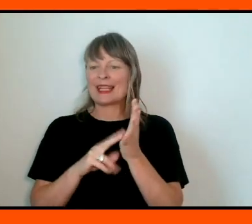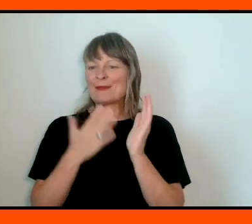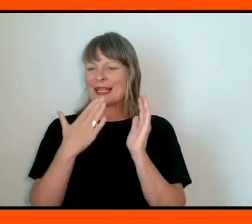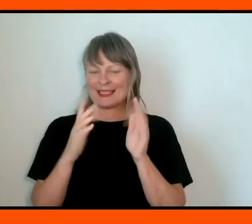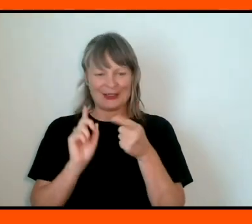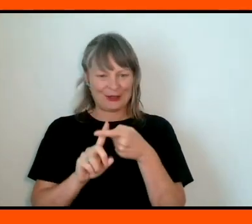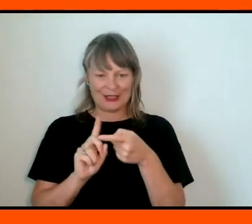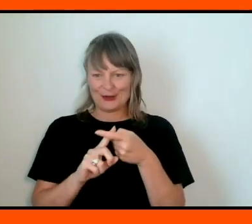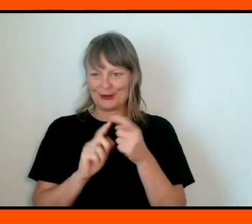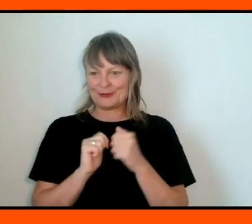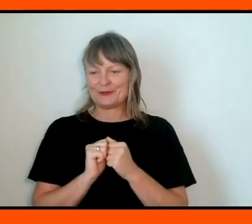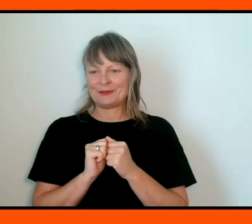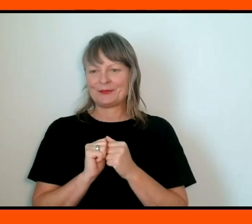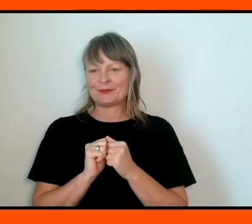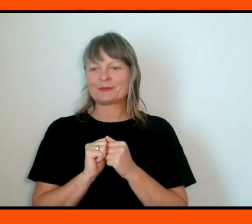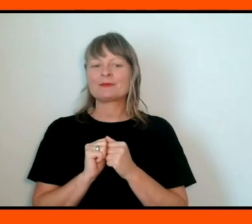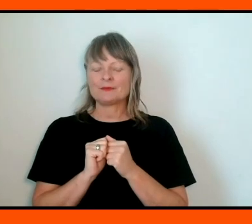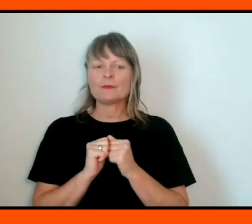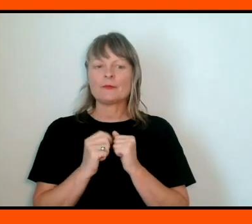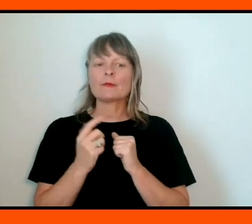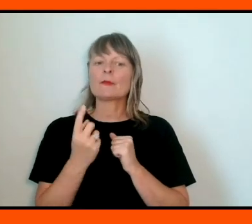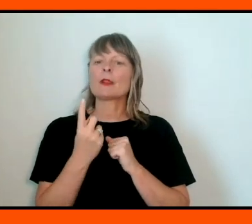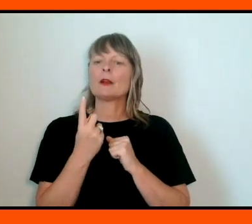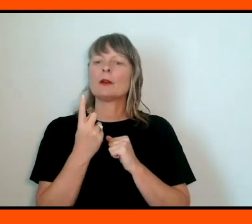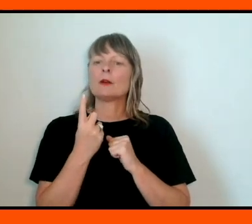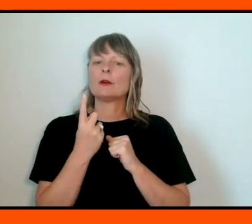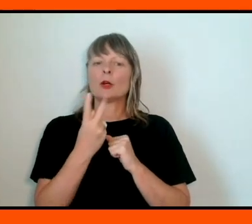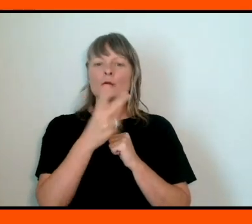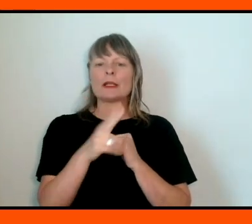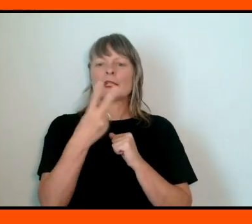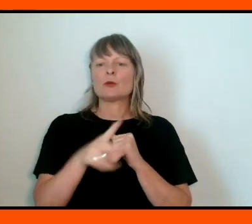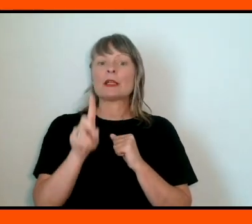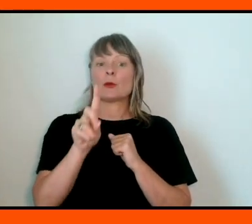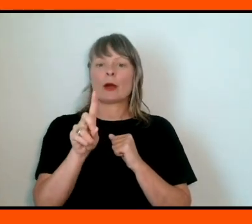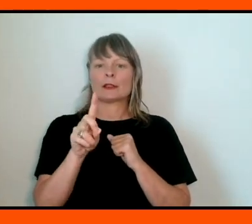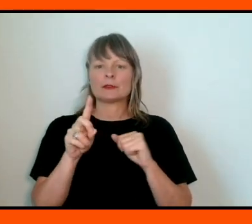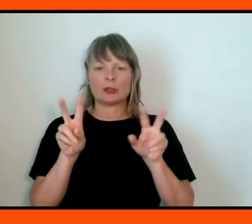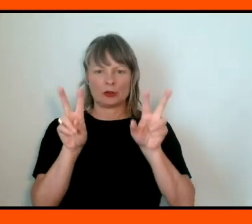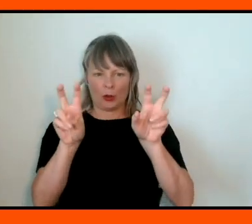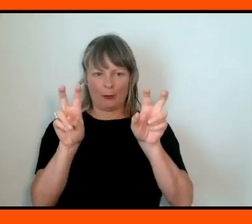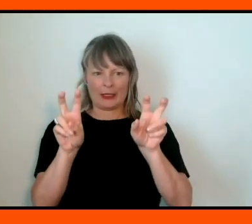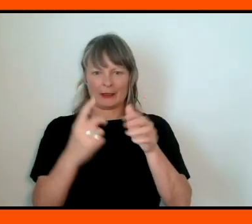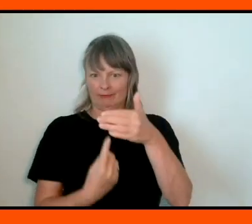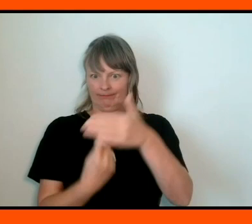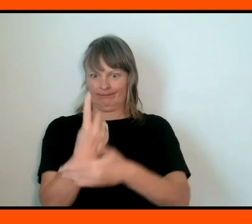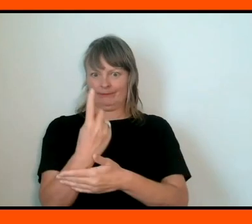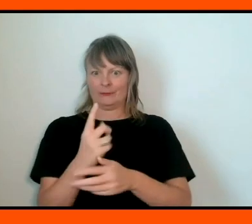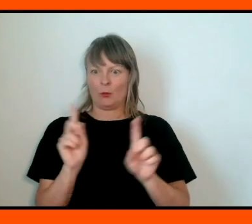One of the topics that came up in the 2021 Census was around gender and we’ve had a couple of questions